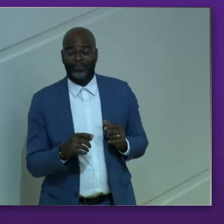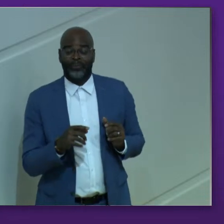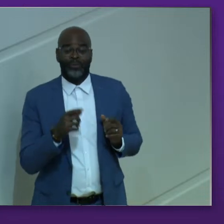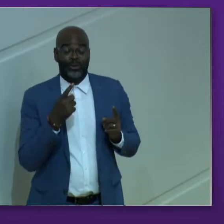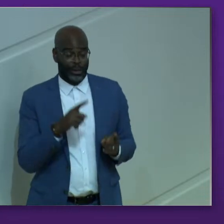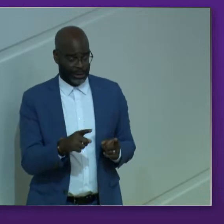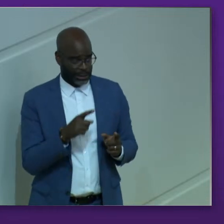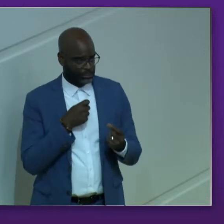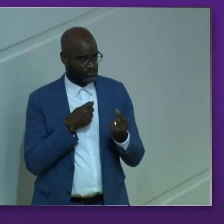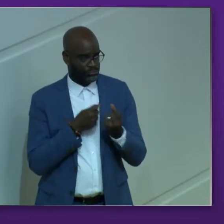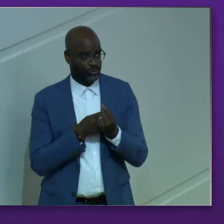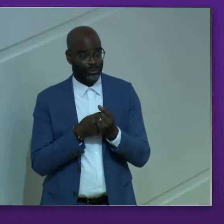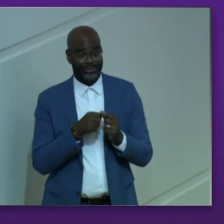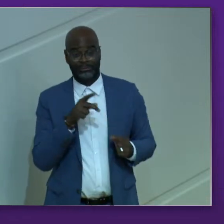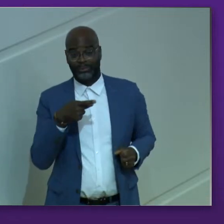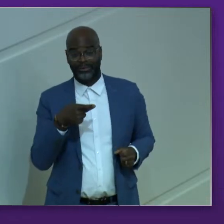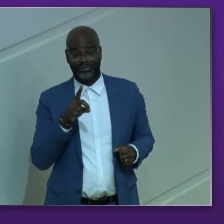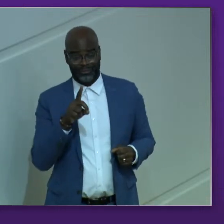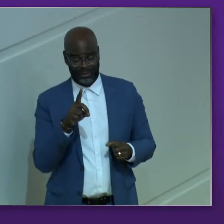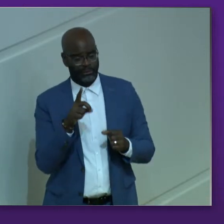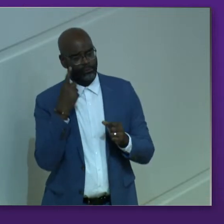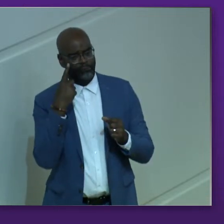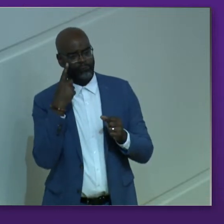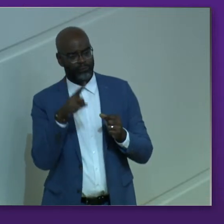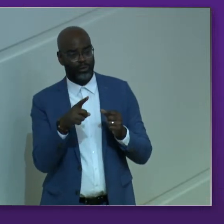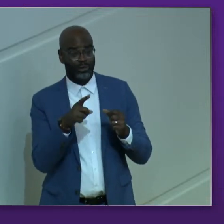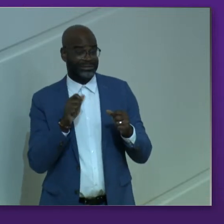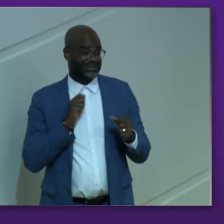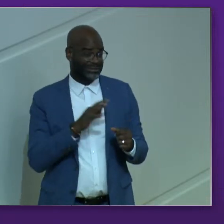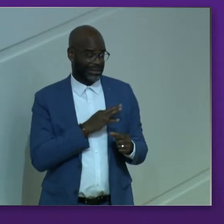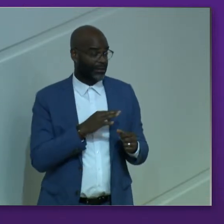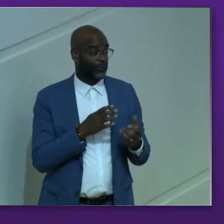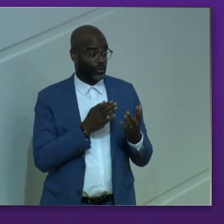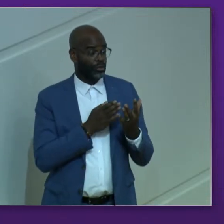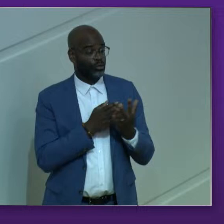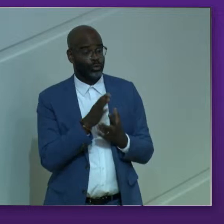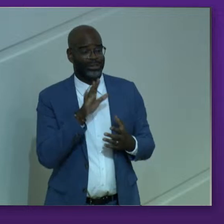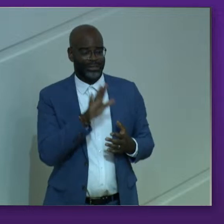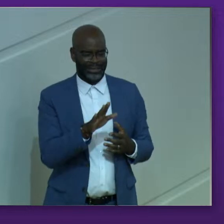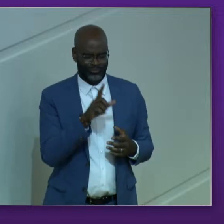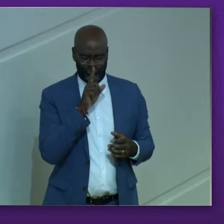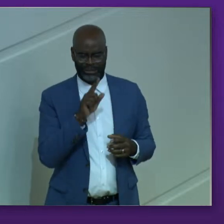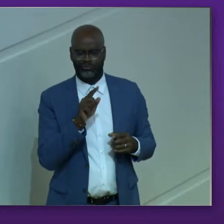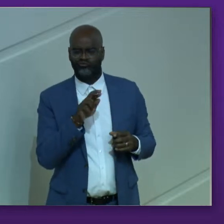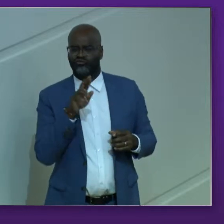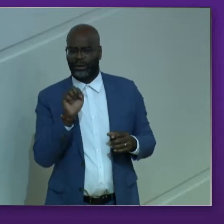INTELLIGENCE TRAINING INTO PROFESSIONAL FILAMENT PROGRAMS.